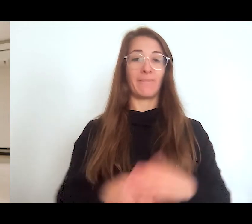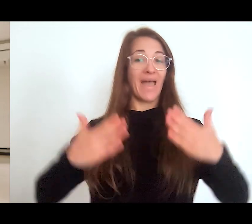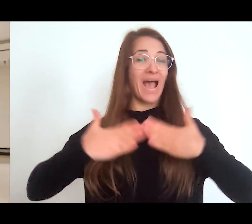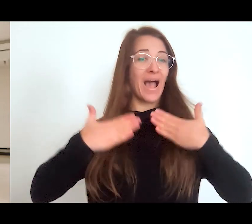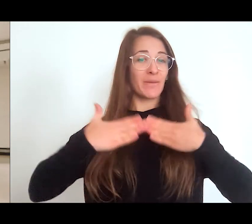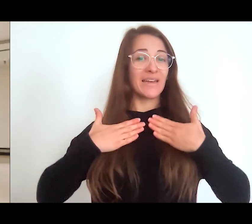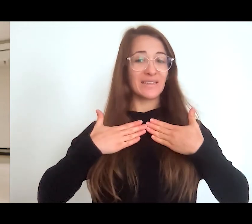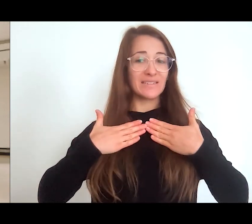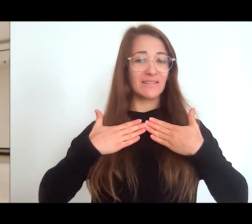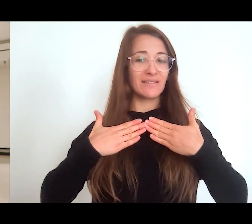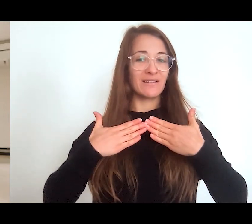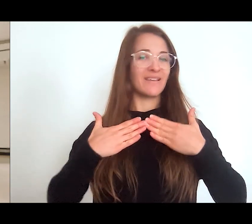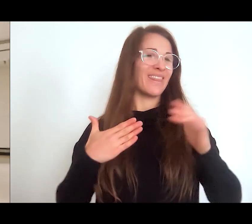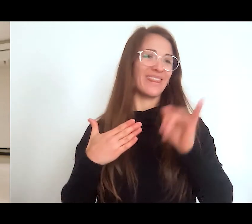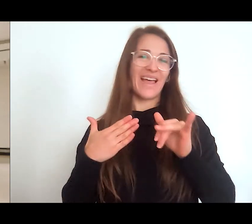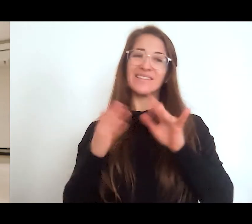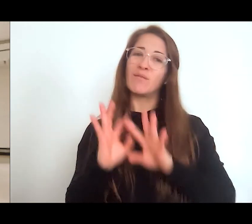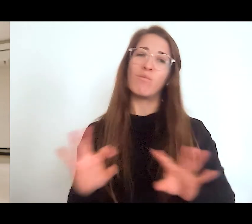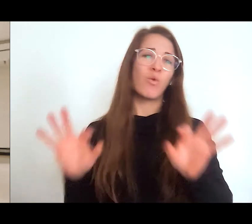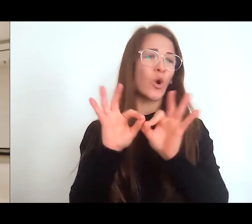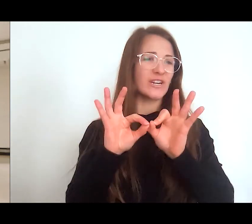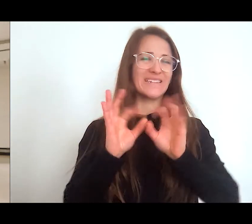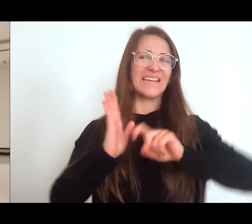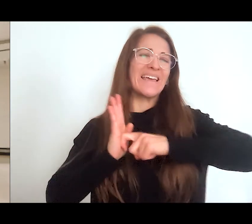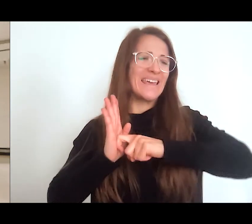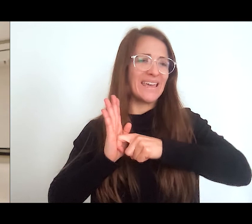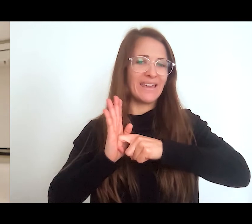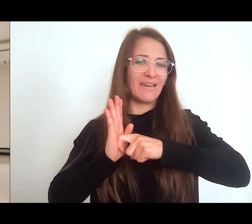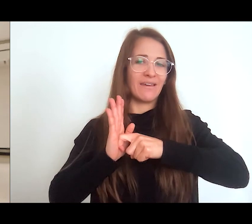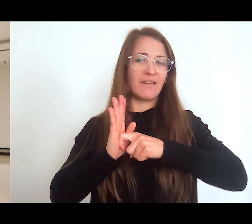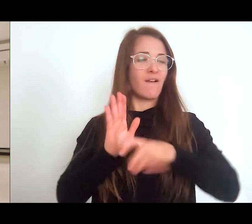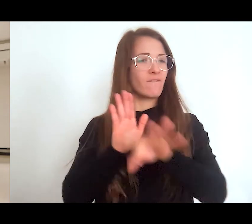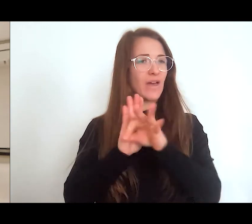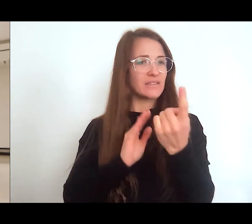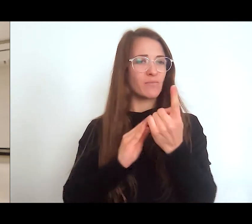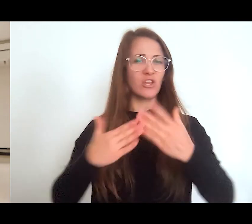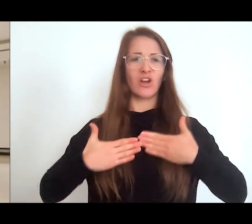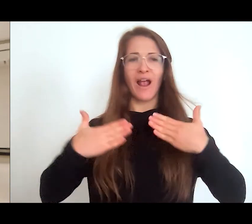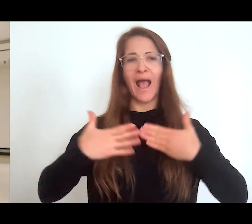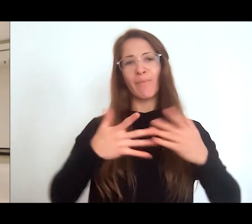SAME, THAT HAPPINESS IS KEY. FIND SOMETHING THAT YOU ARE